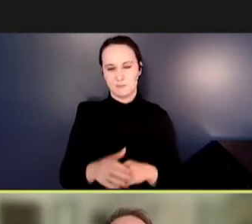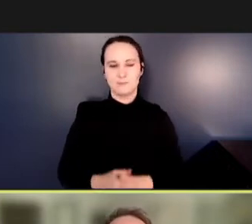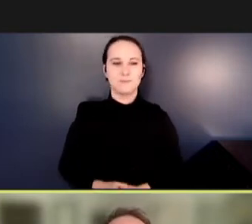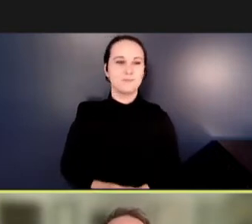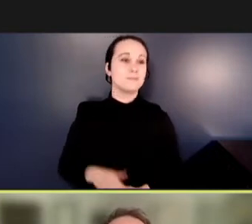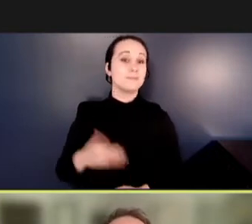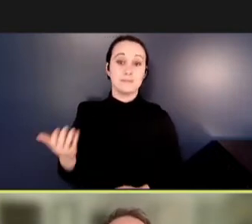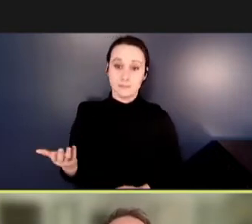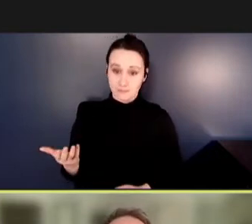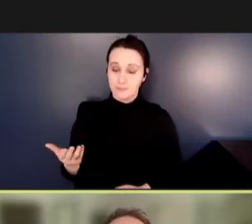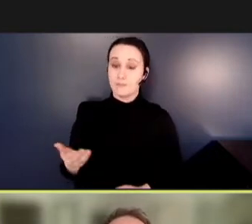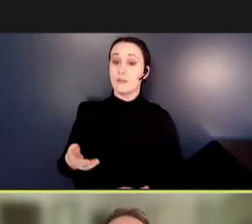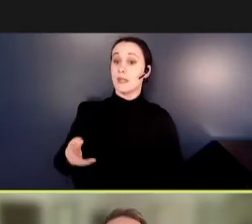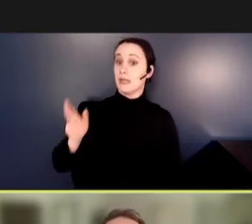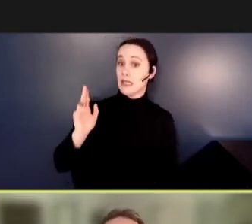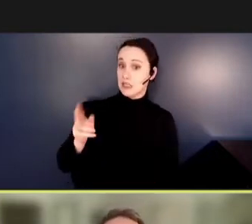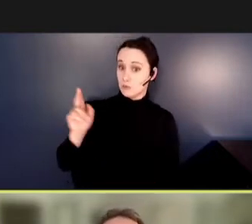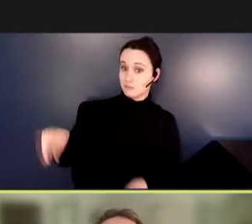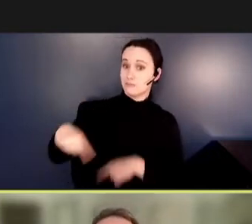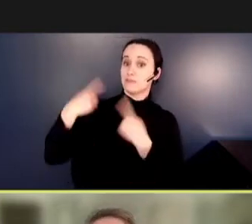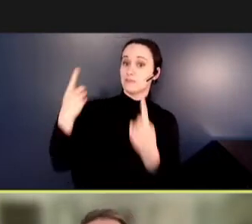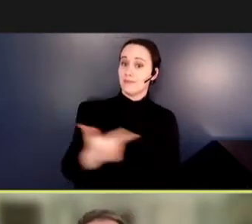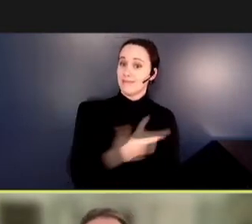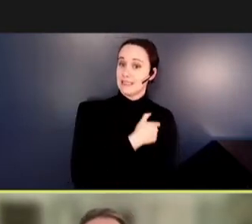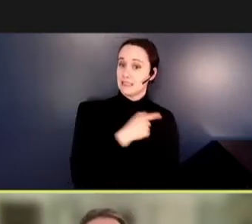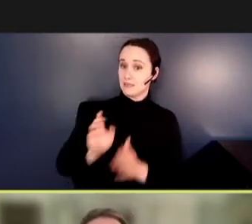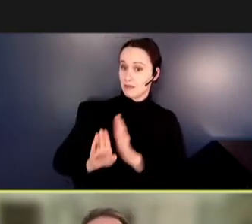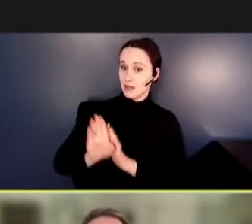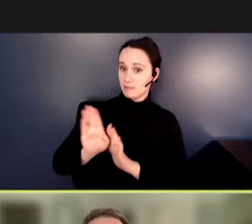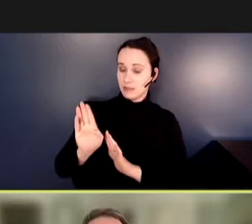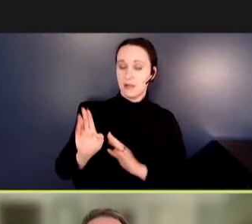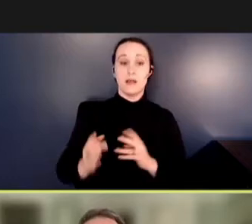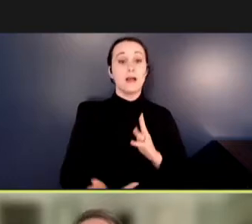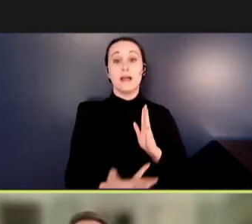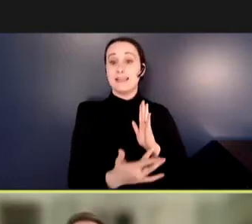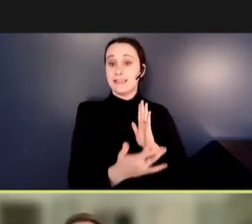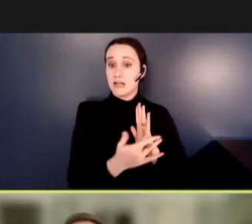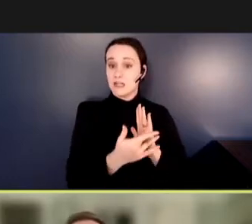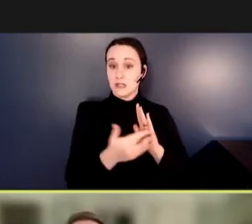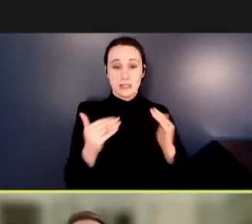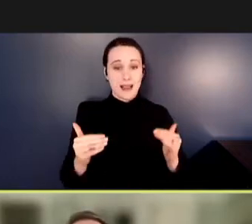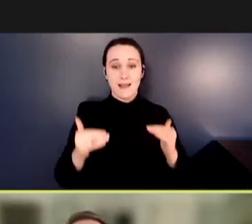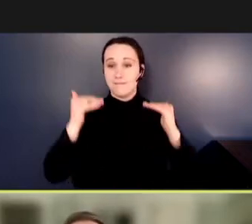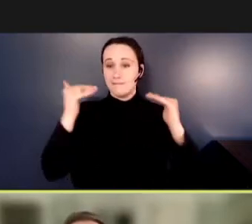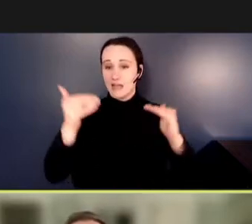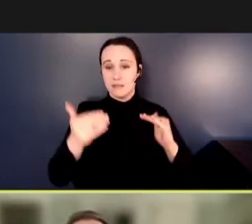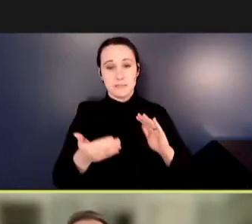In the history of vaccine development, technological advances have driven our advances in